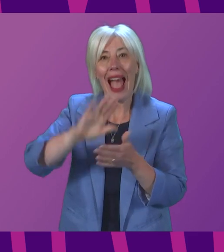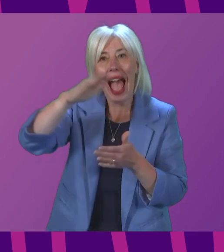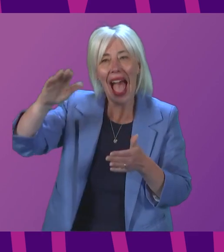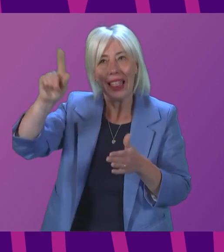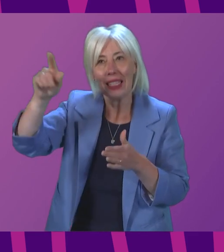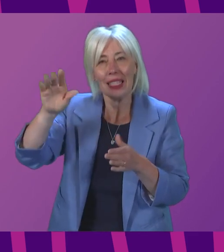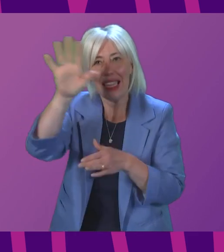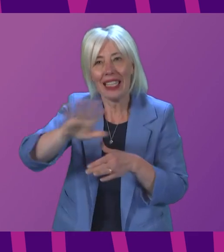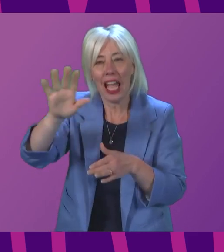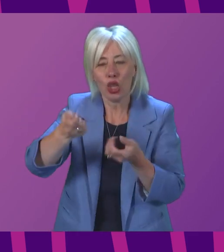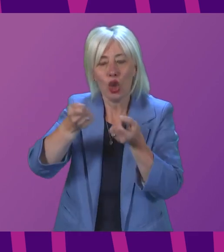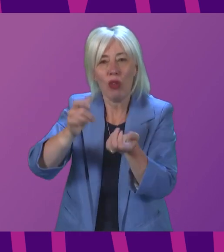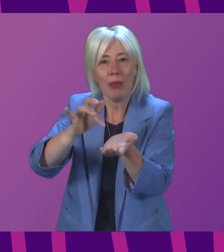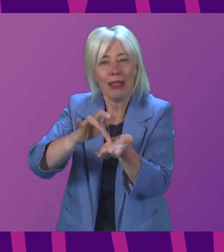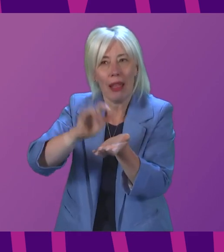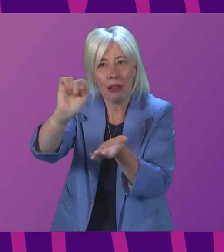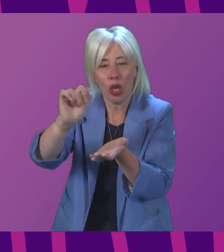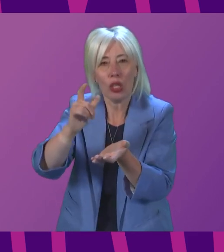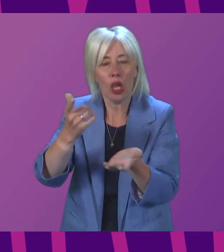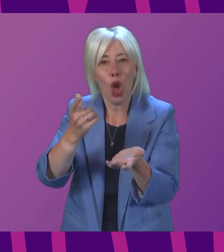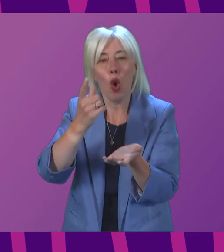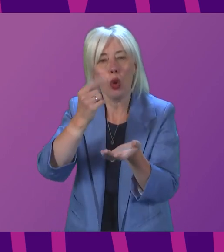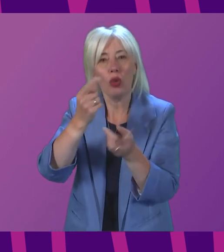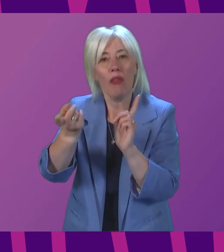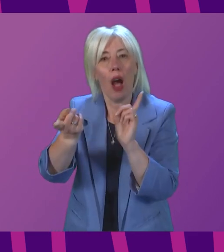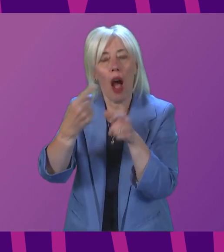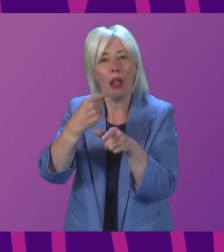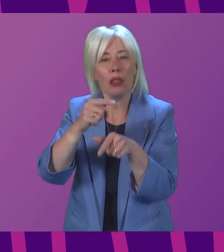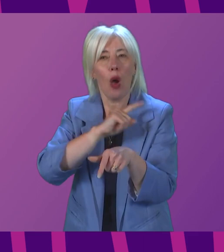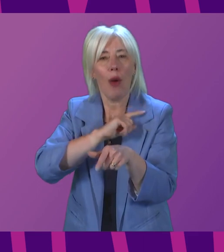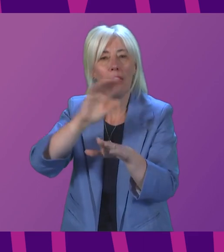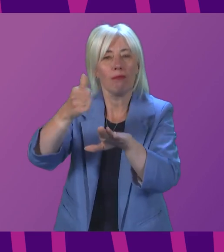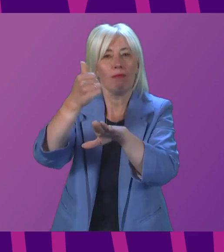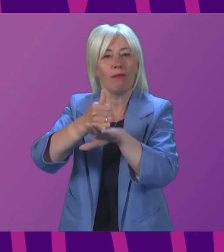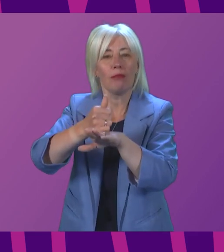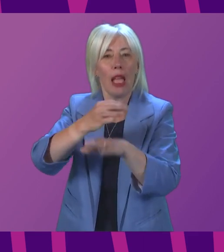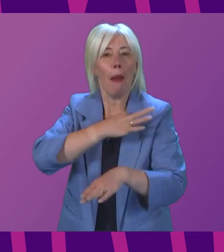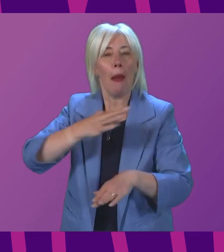centres could have been answered by establishing a medical school in the Highlands, for which